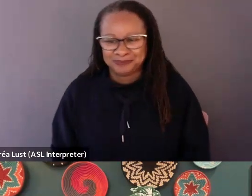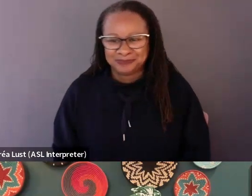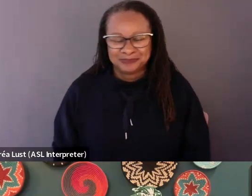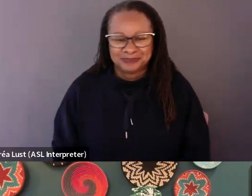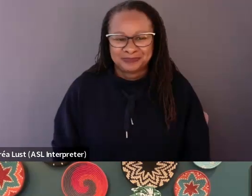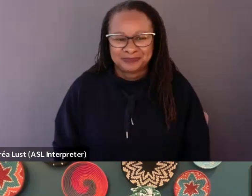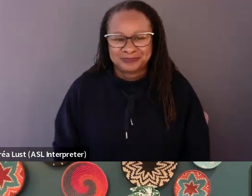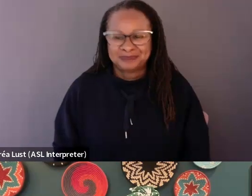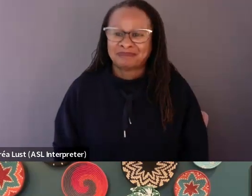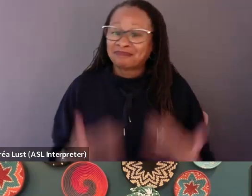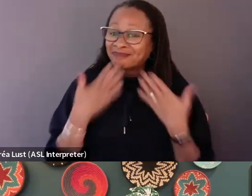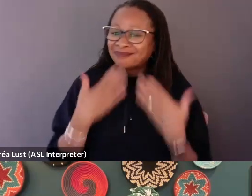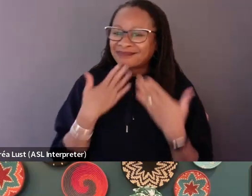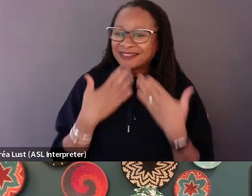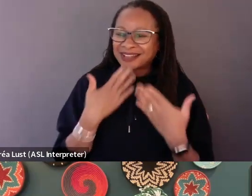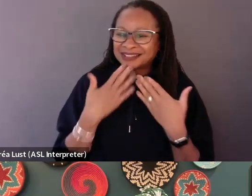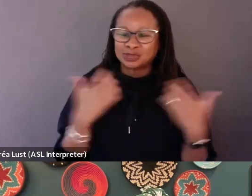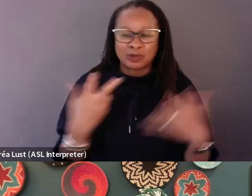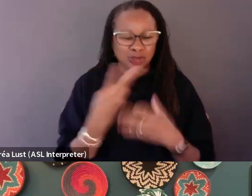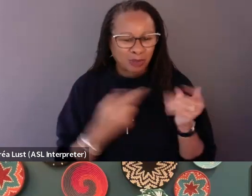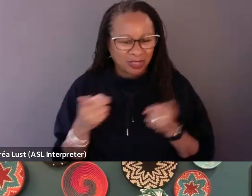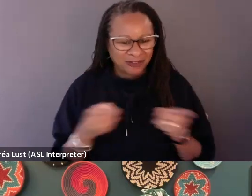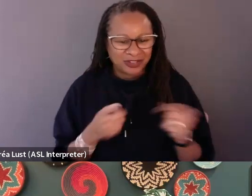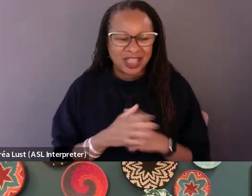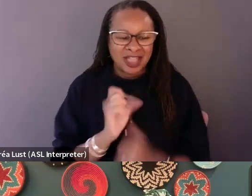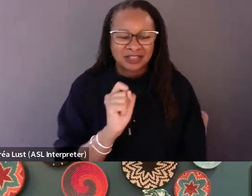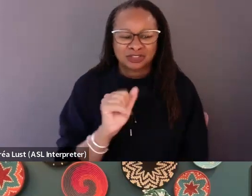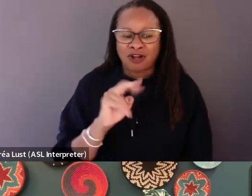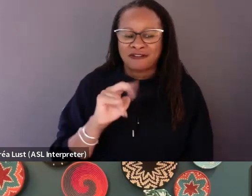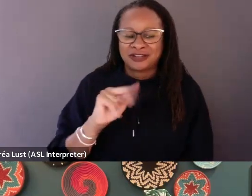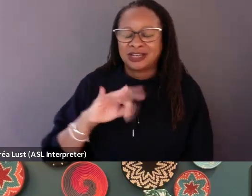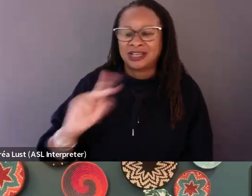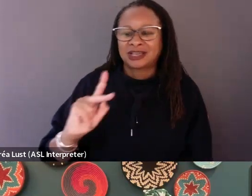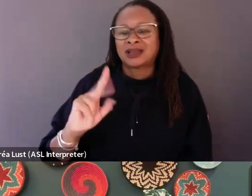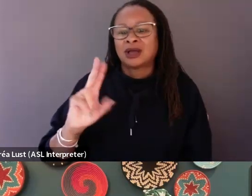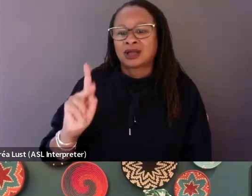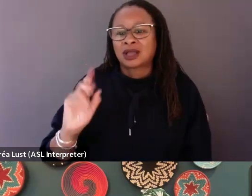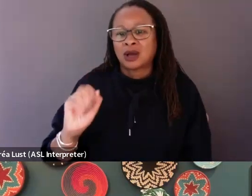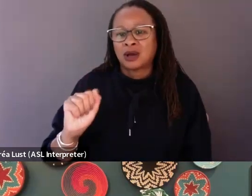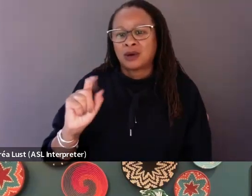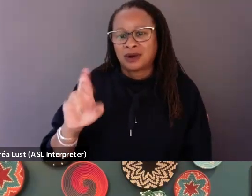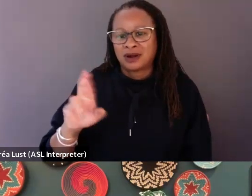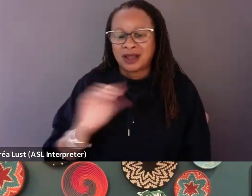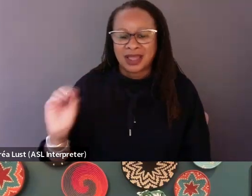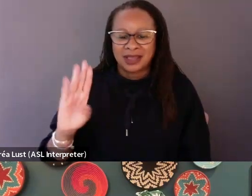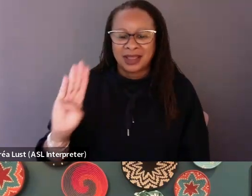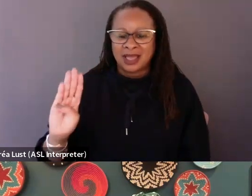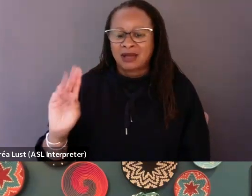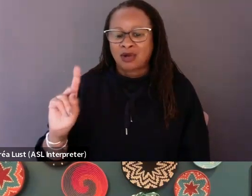Well, thank you so much to both of you, Sarvnik Kaur, the director and Producer Koval Bhatia of "Against the Tide."